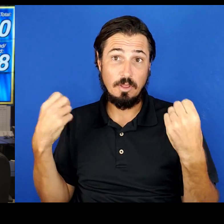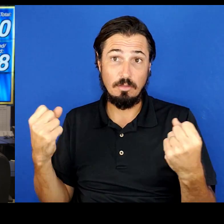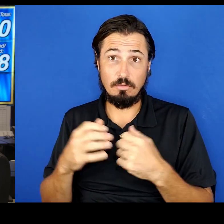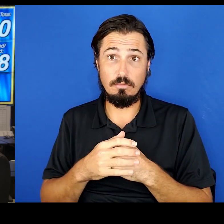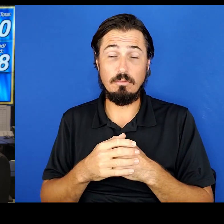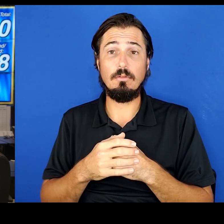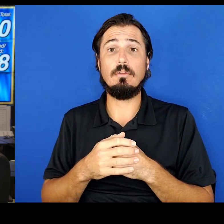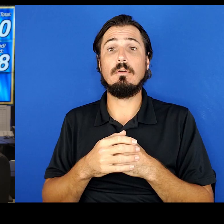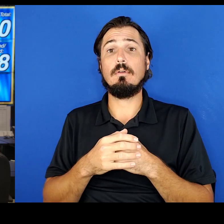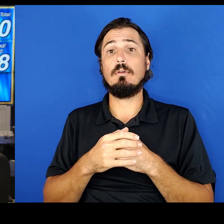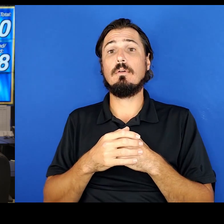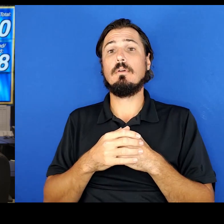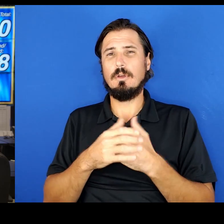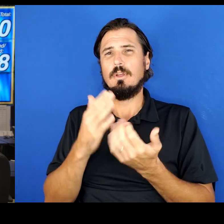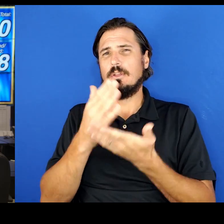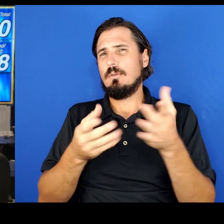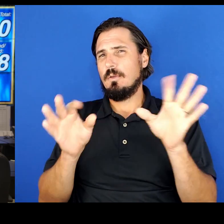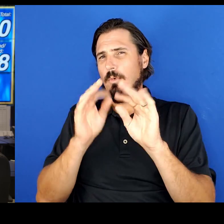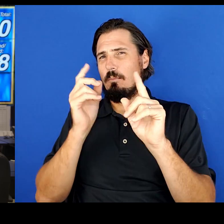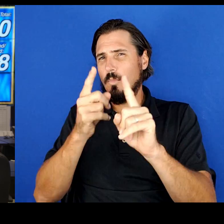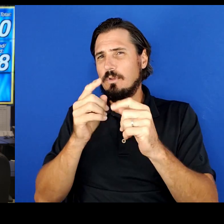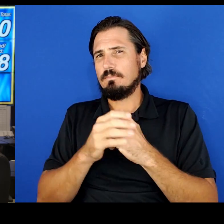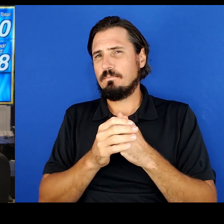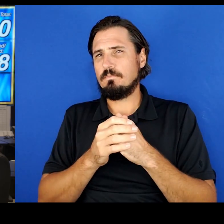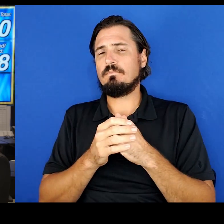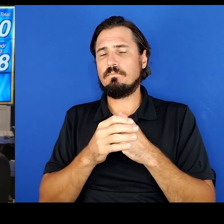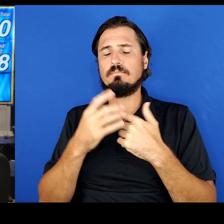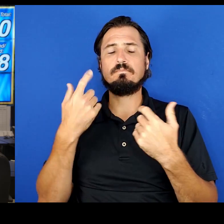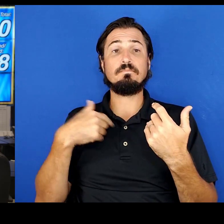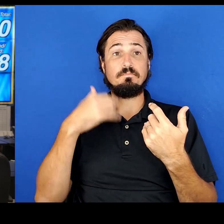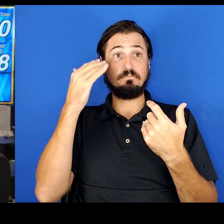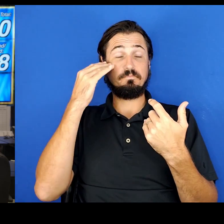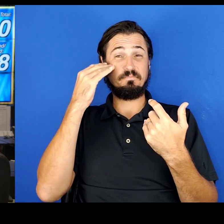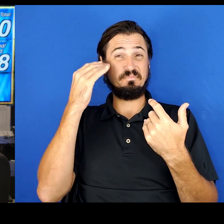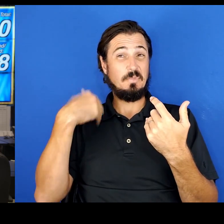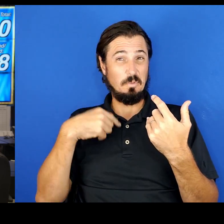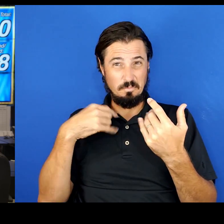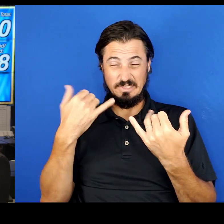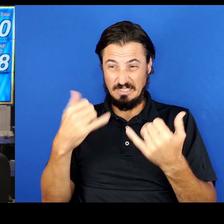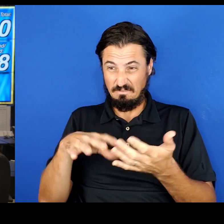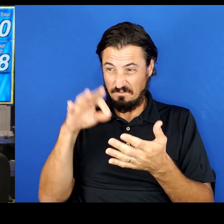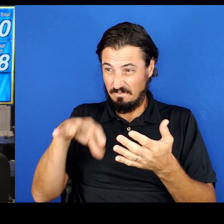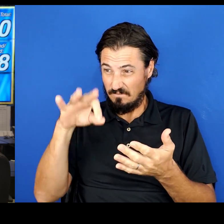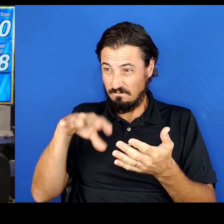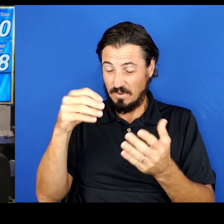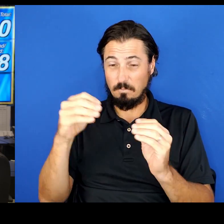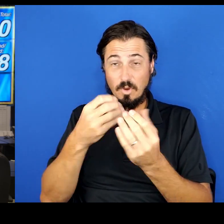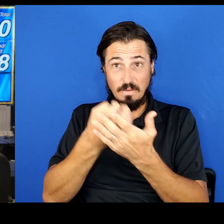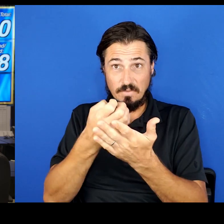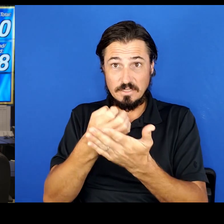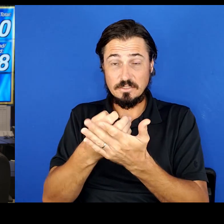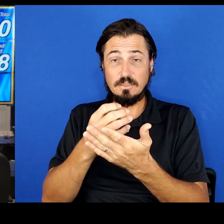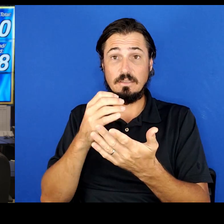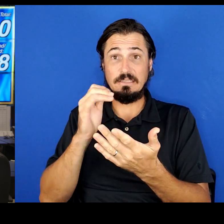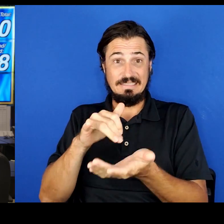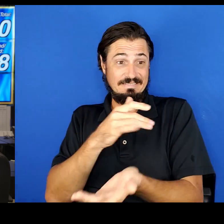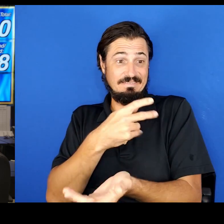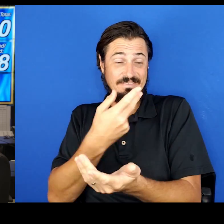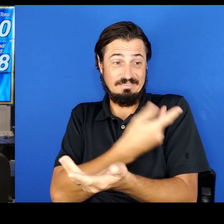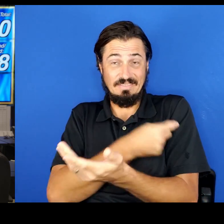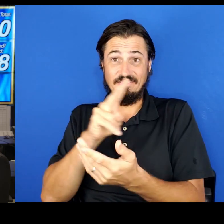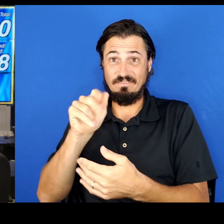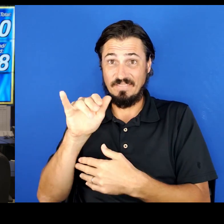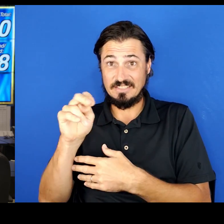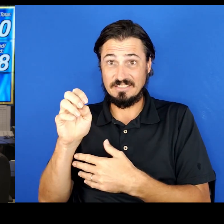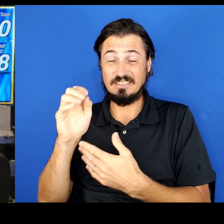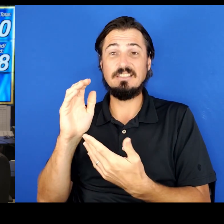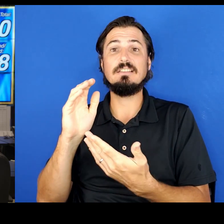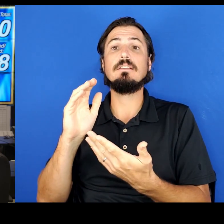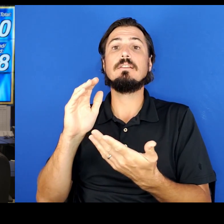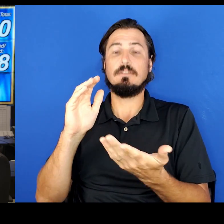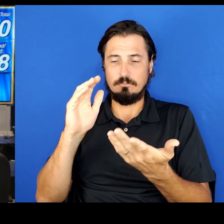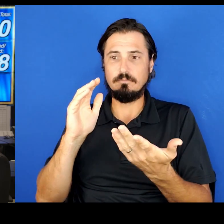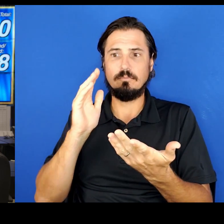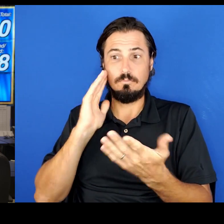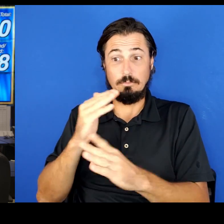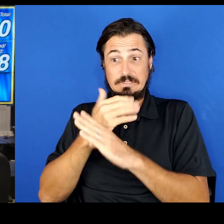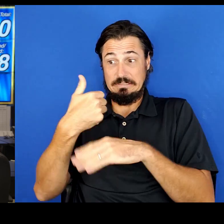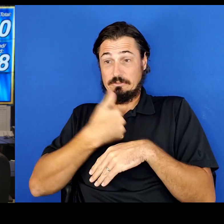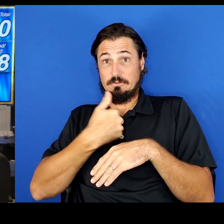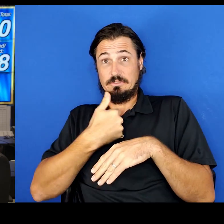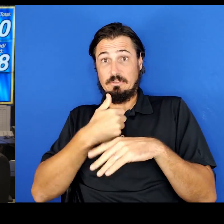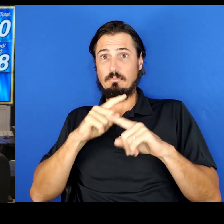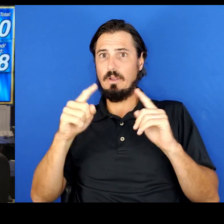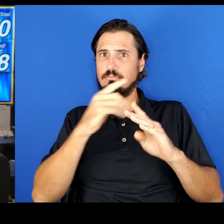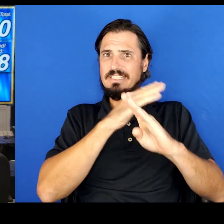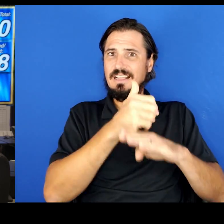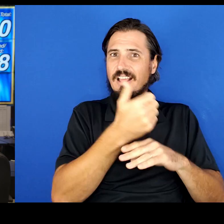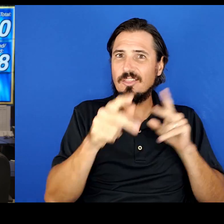Evidence is mounting that the vaccine not only protects the person who is vaccinated, but also prevents accidental spread to others—so some of us will want to be vaccinated to protect our